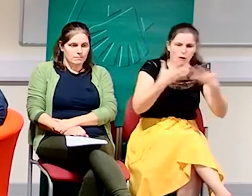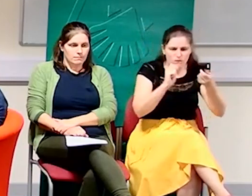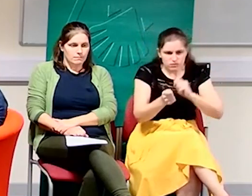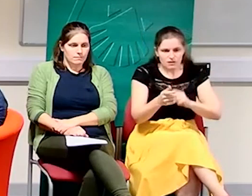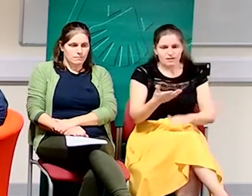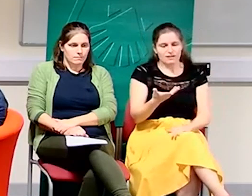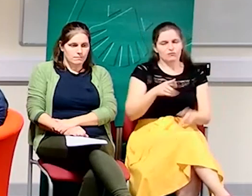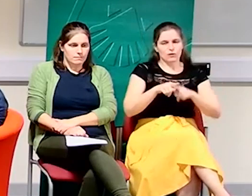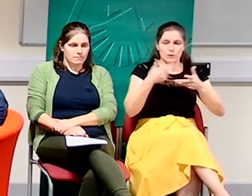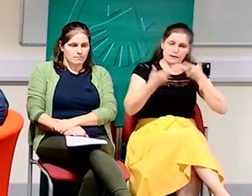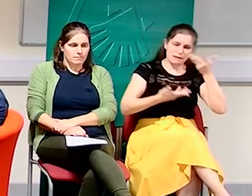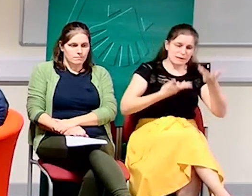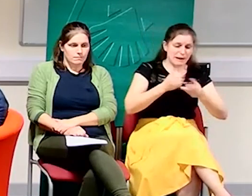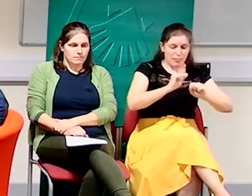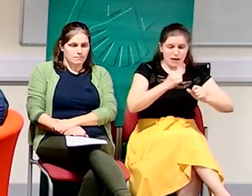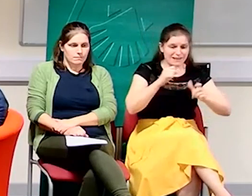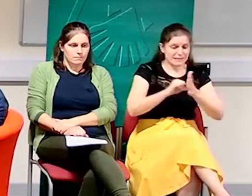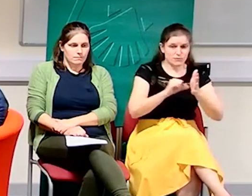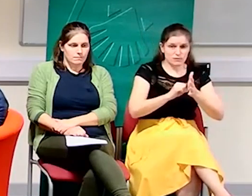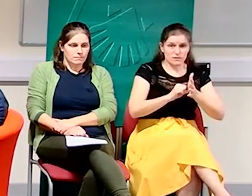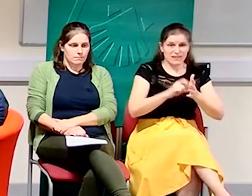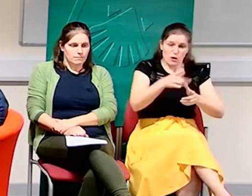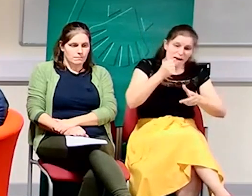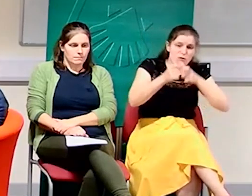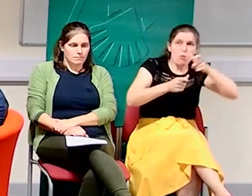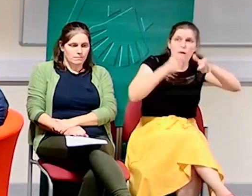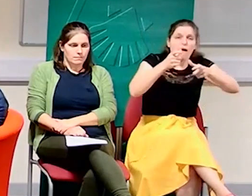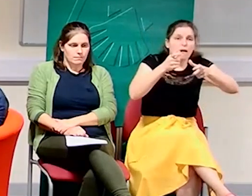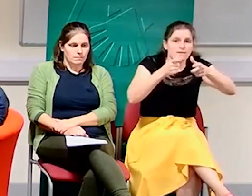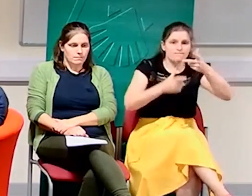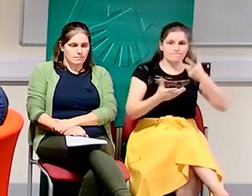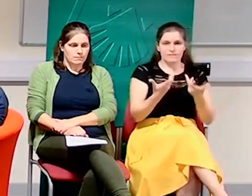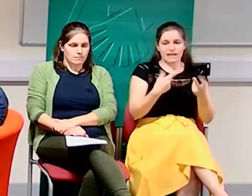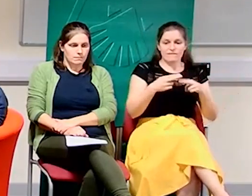explain your own difficulties or needs or if you have a Mobility Aid like a walking stick people